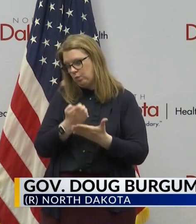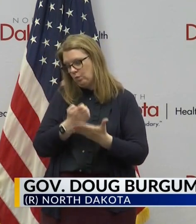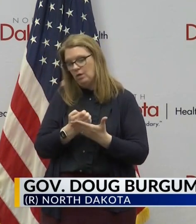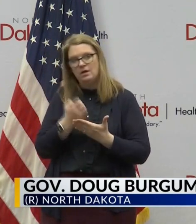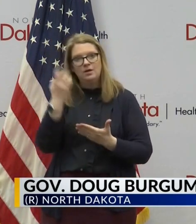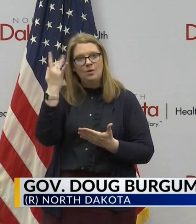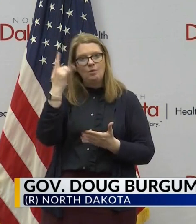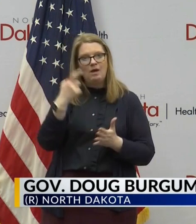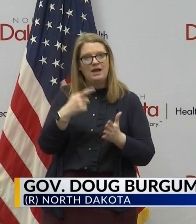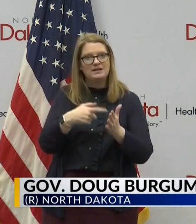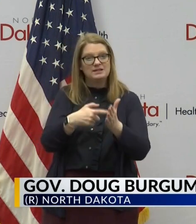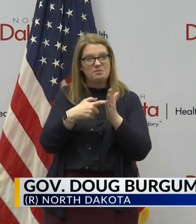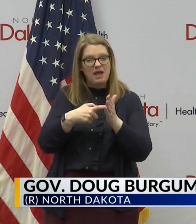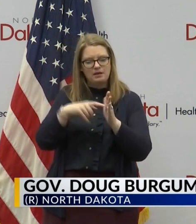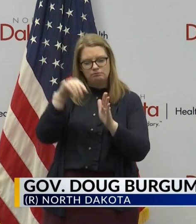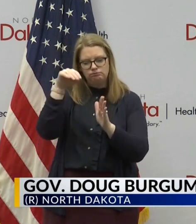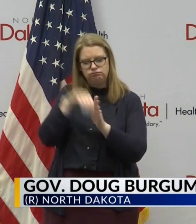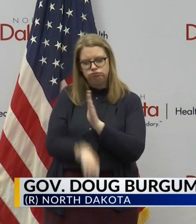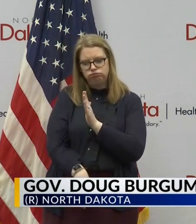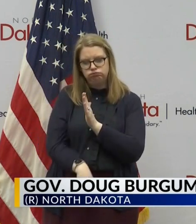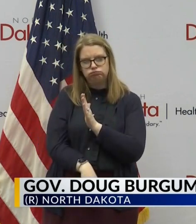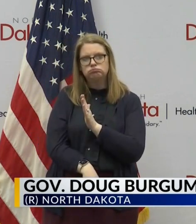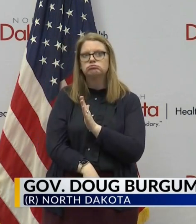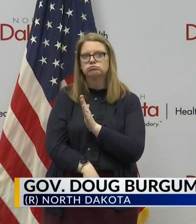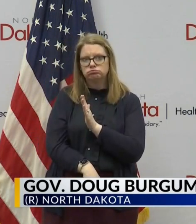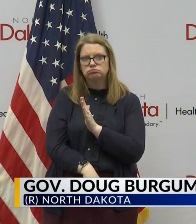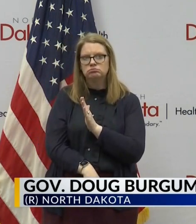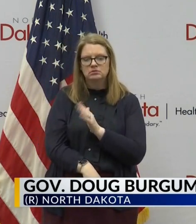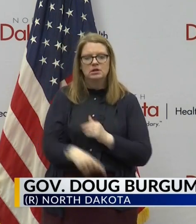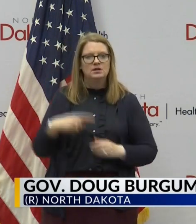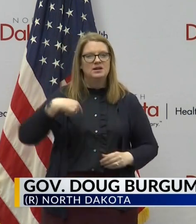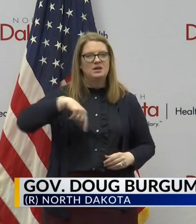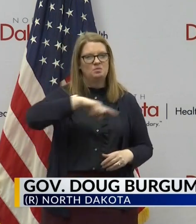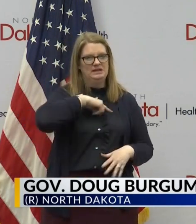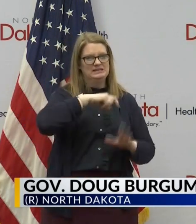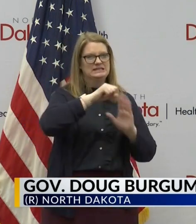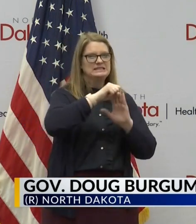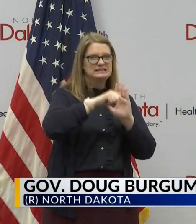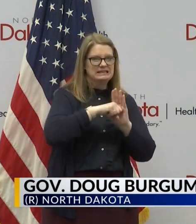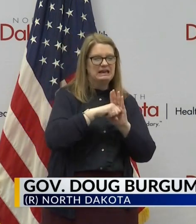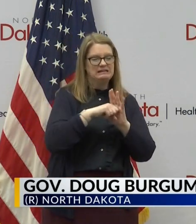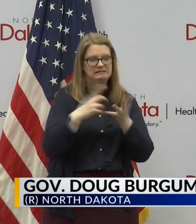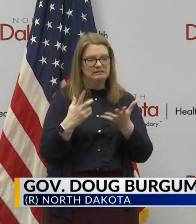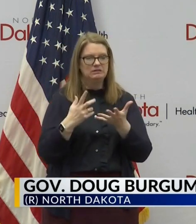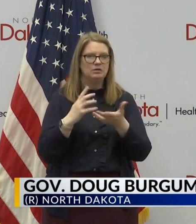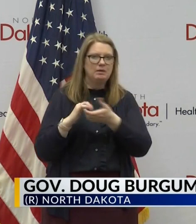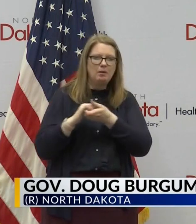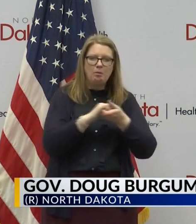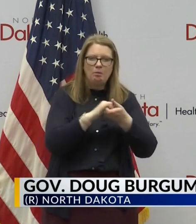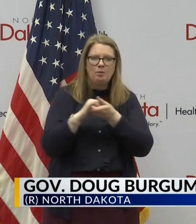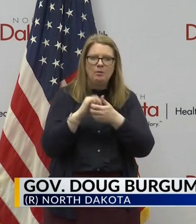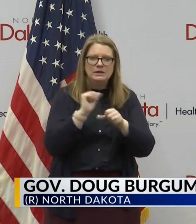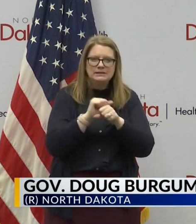HEALTH, ALL THE PRODUCERS IN NORTH DAKOTA ARE ALREADY UNDER EXTREME ECONOMIC PRESSURE BECAUSE OF THE DROP IN DEMAND